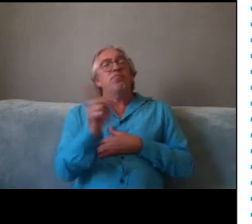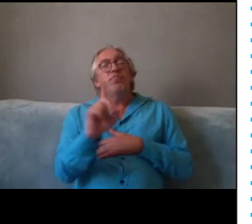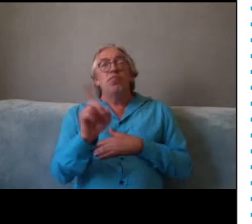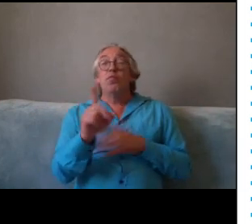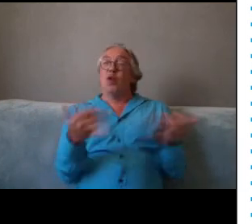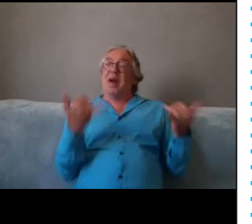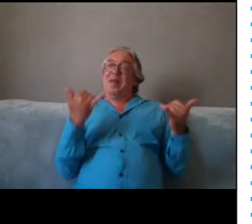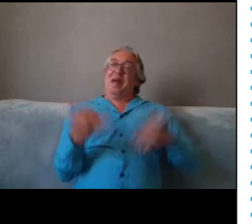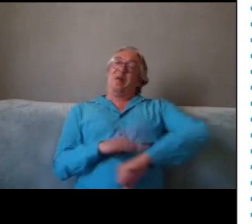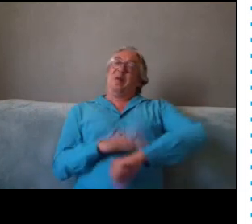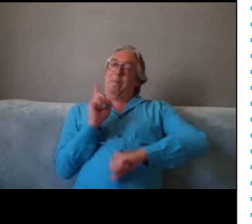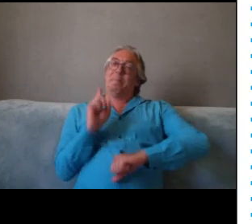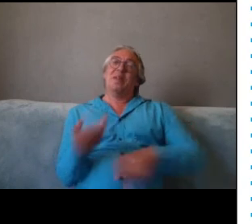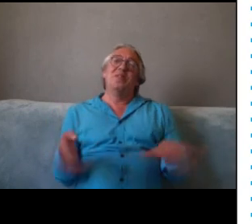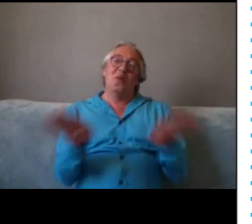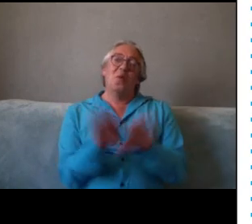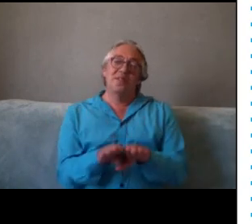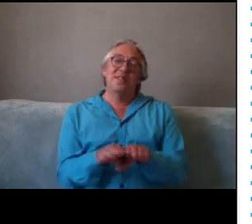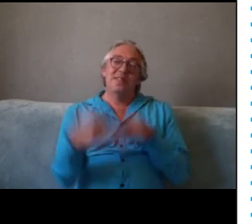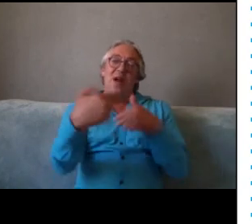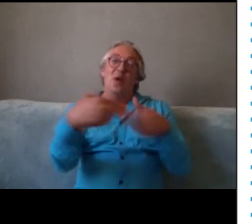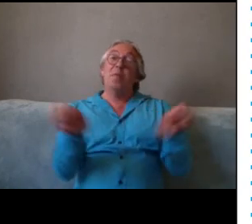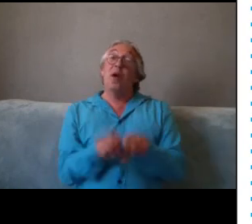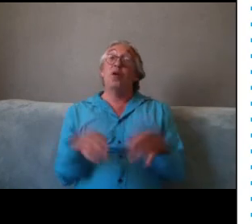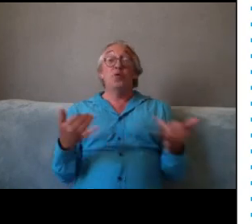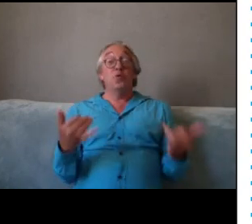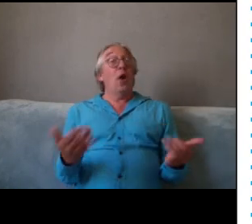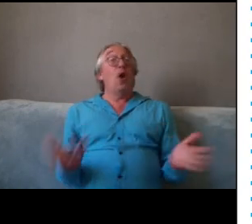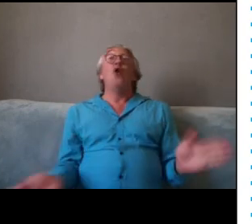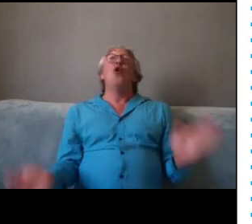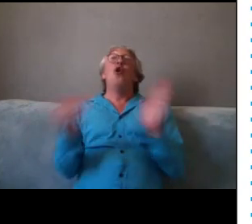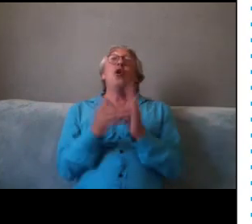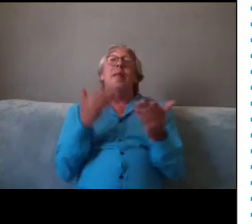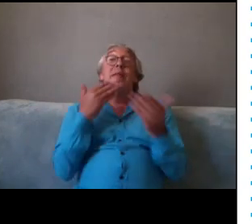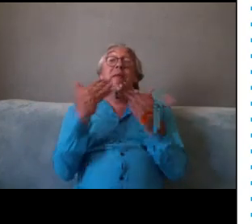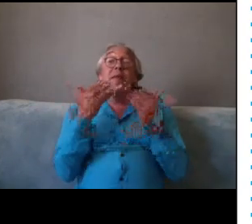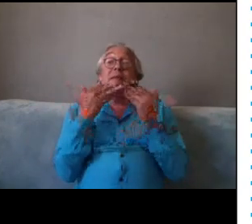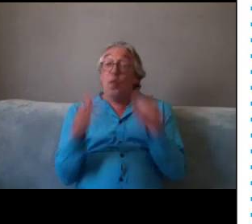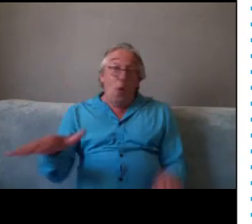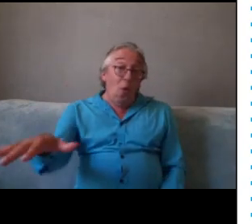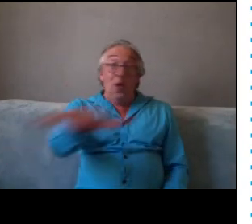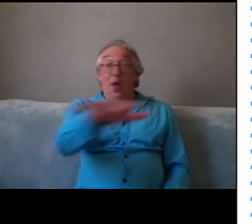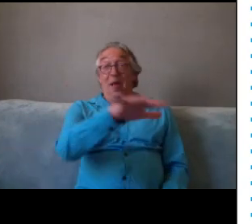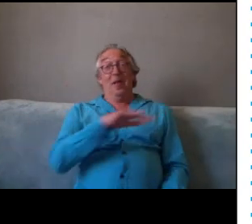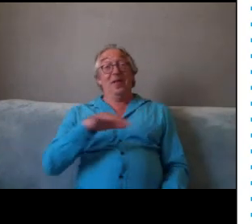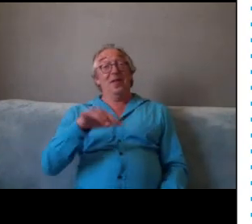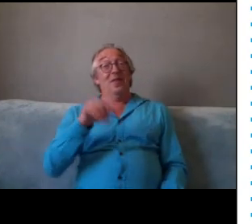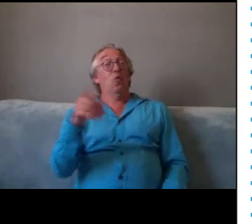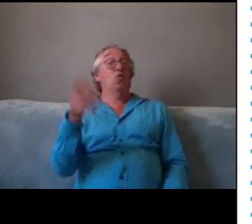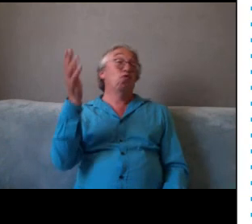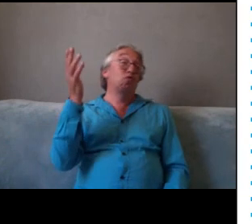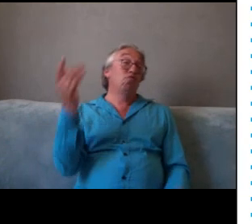I want also to thank Loredana, Raquel and Marie for the work to make this webinar happen